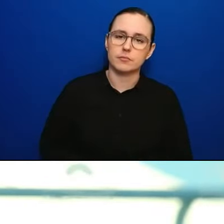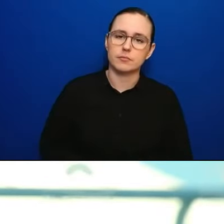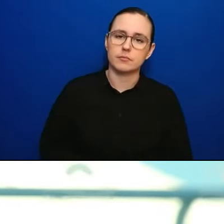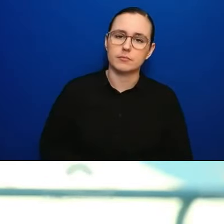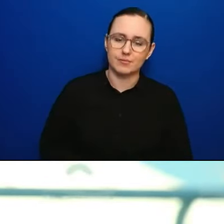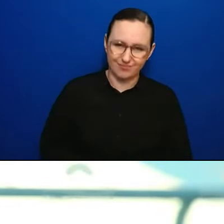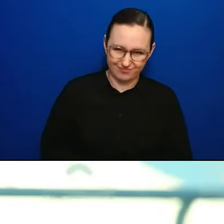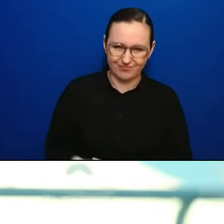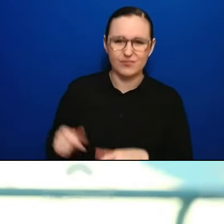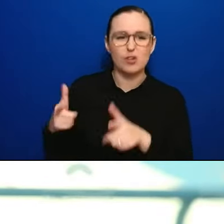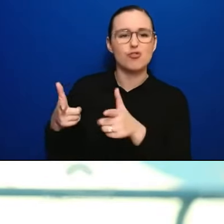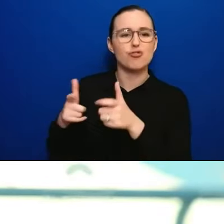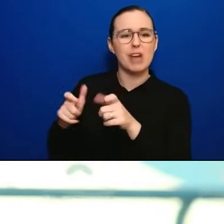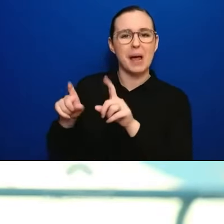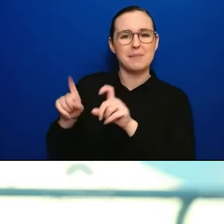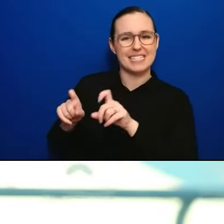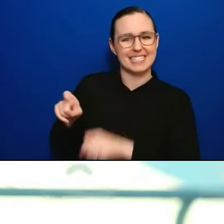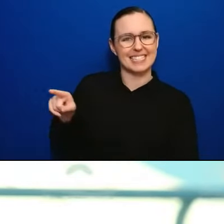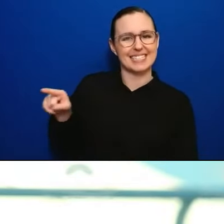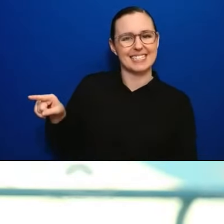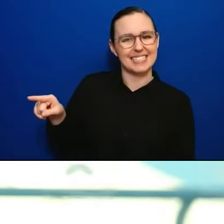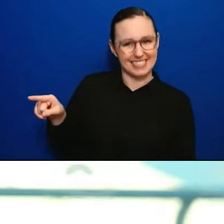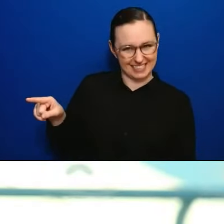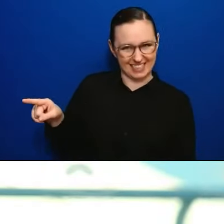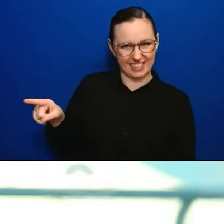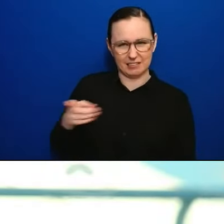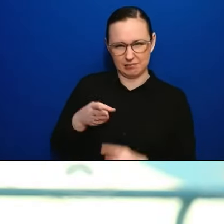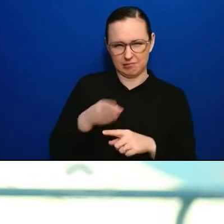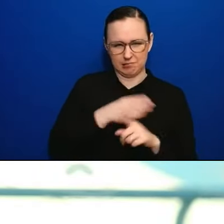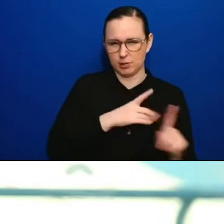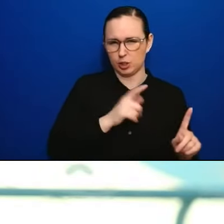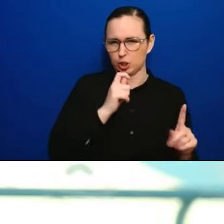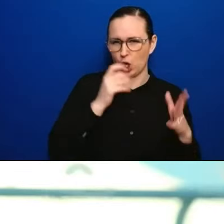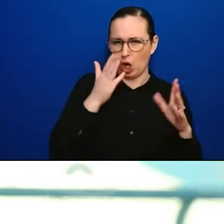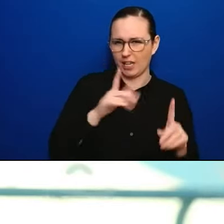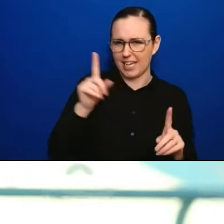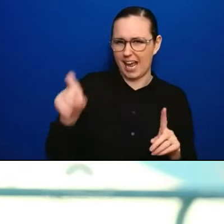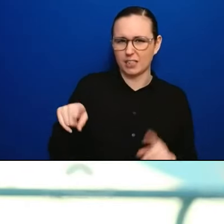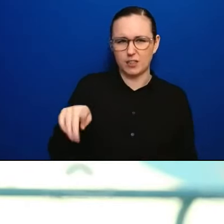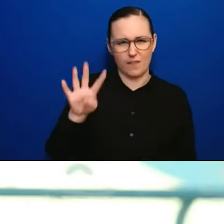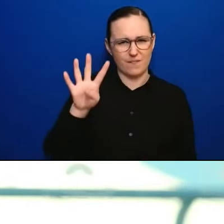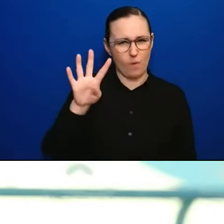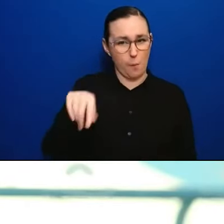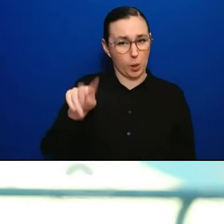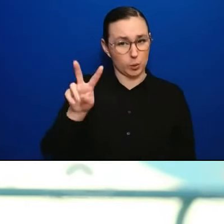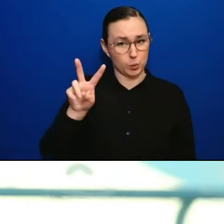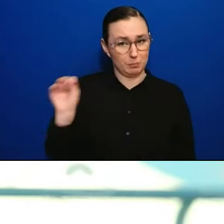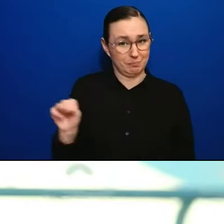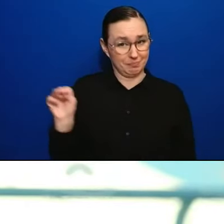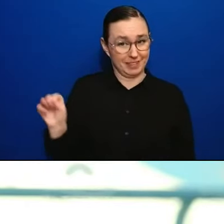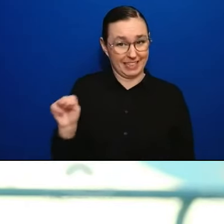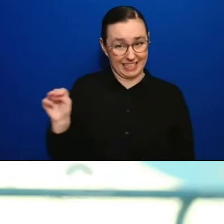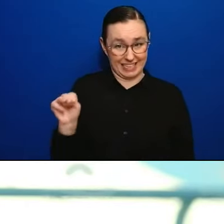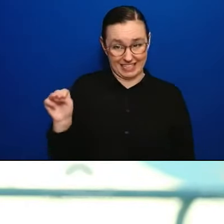I do. This one is probably more for Minister Dix but not sure